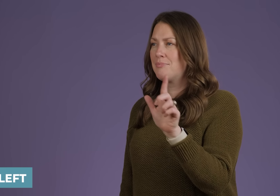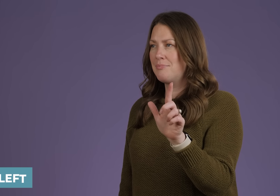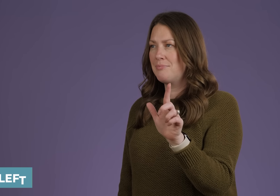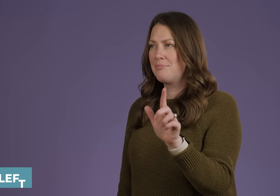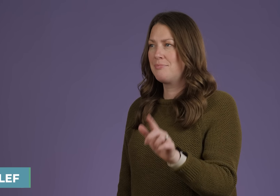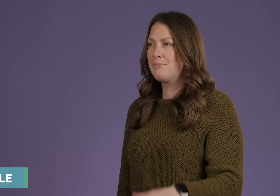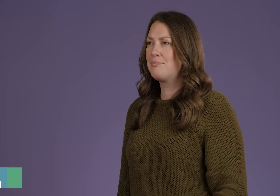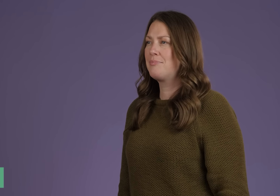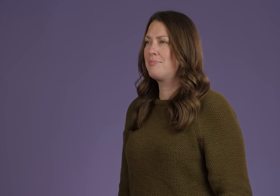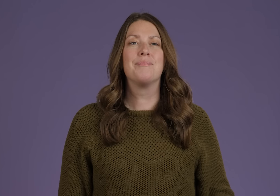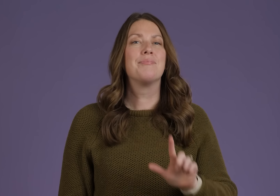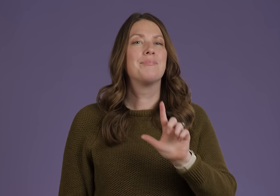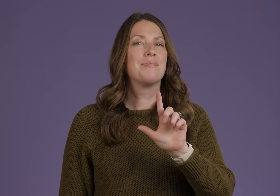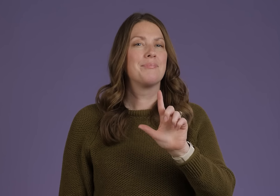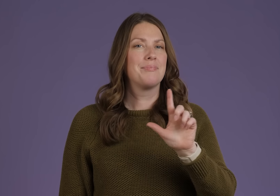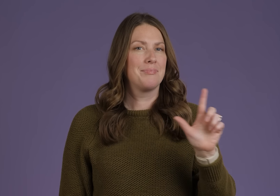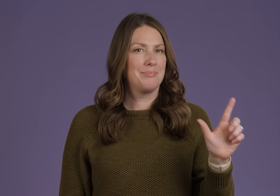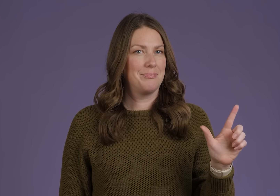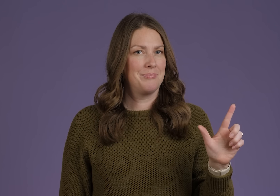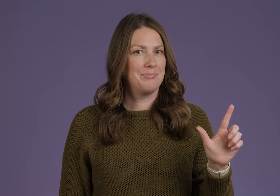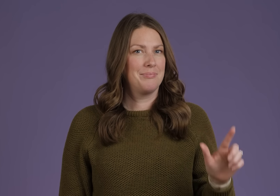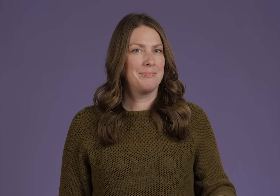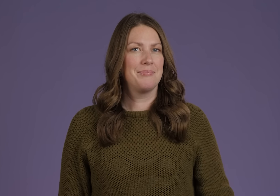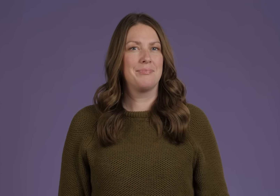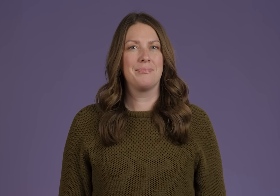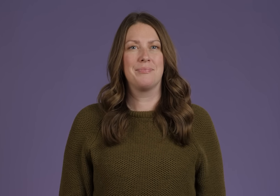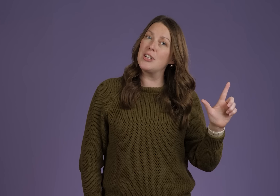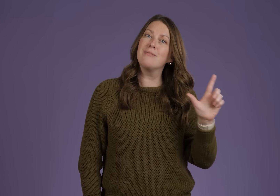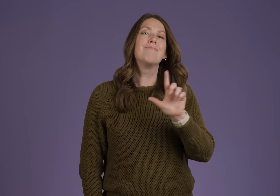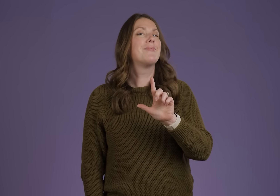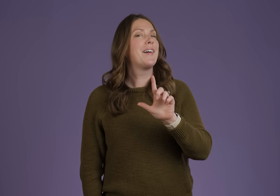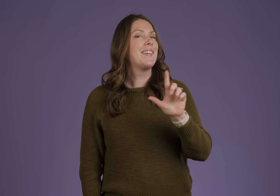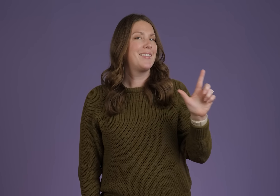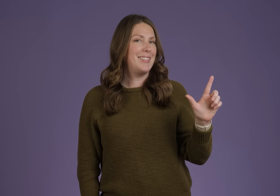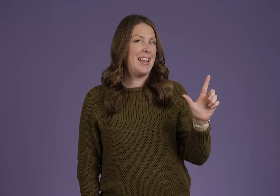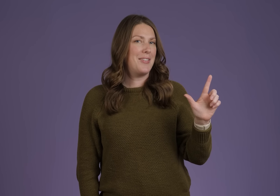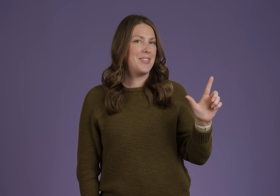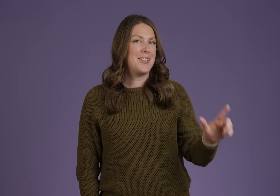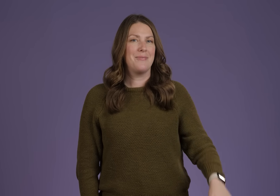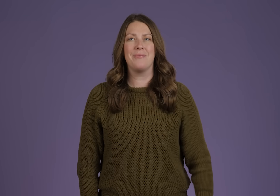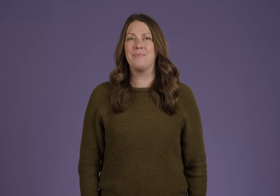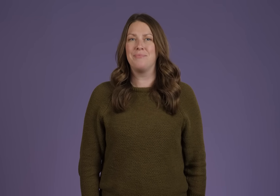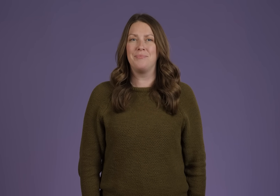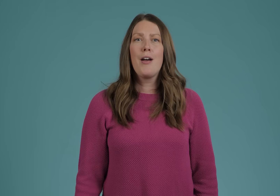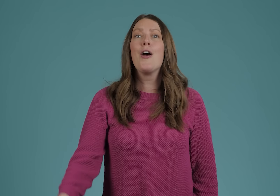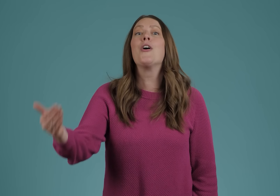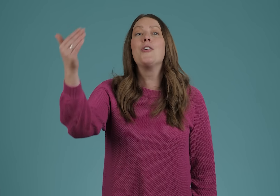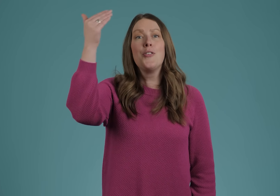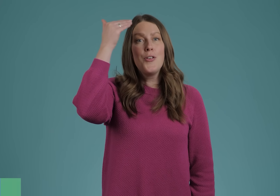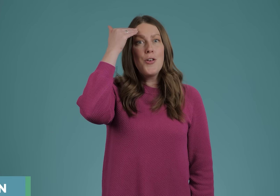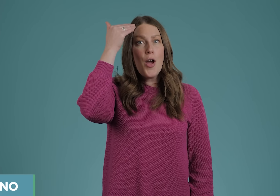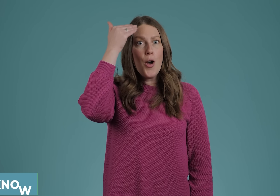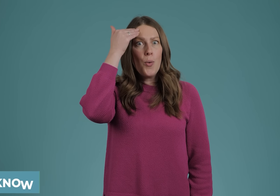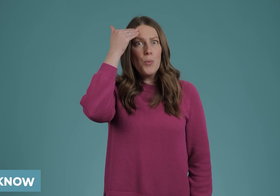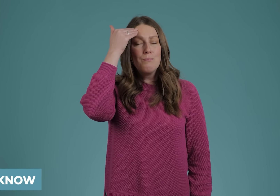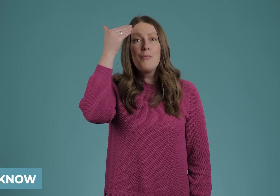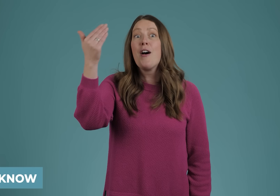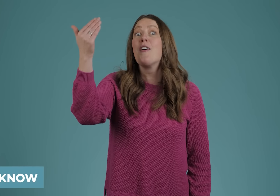It's the letter L moving in the left direction Left Know